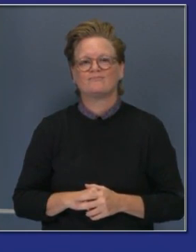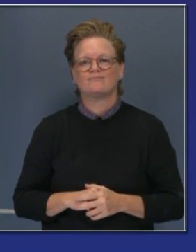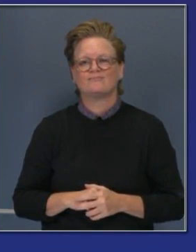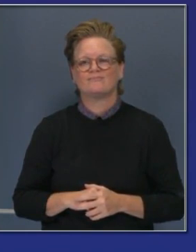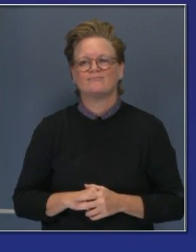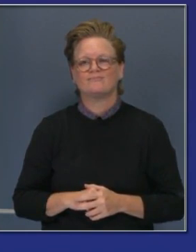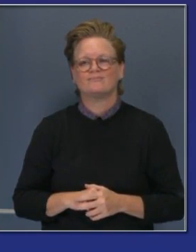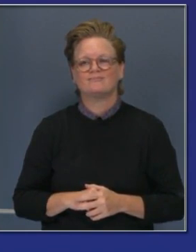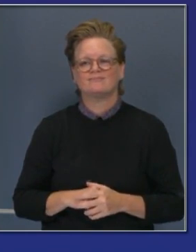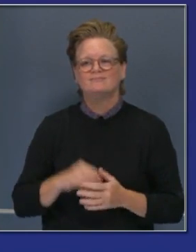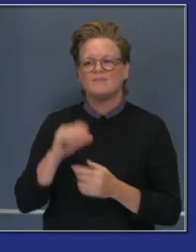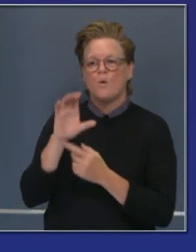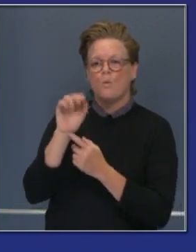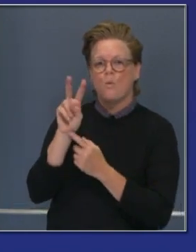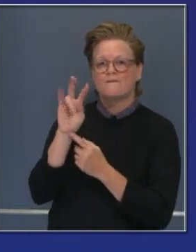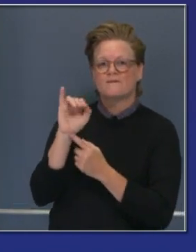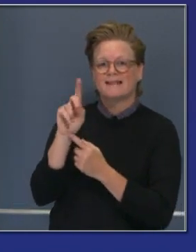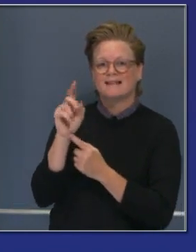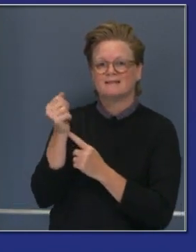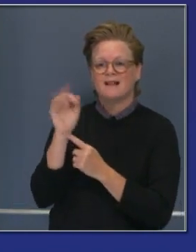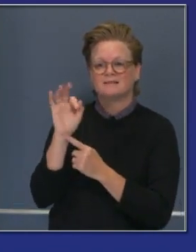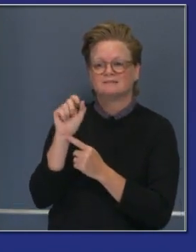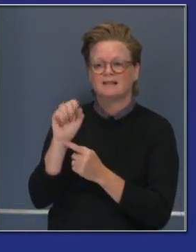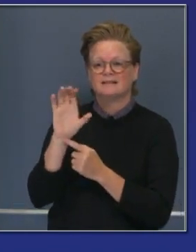THAT IS A REFRESH OF THE COVID-19.CA.GOV.